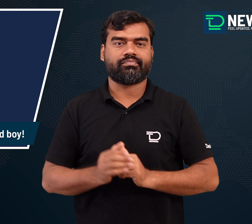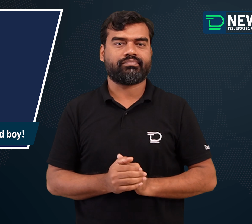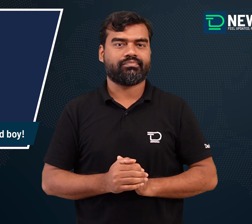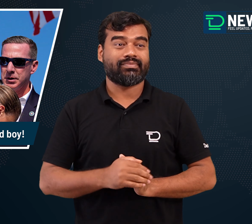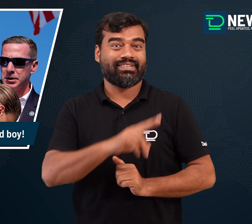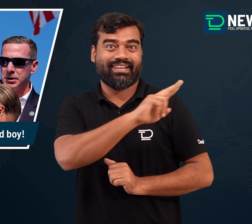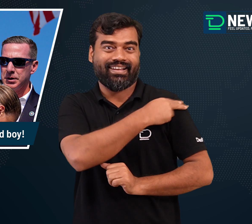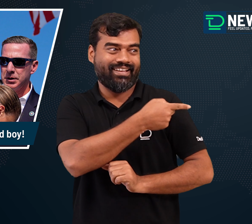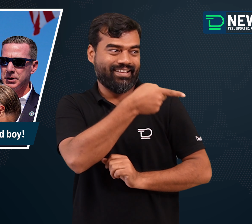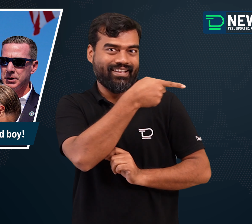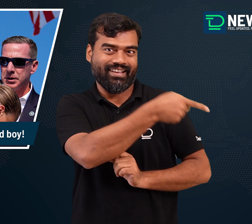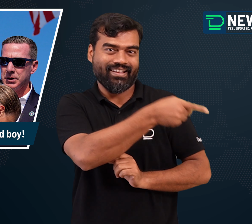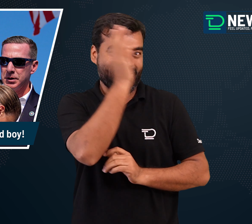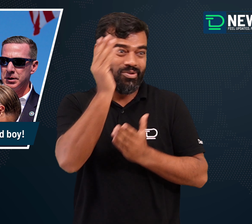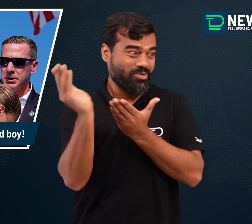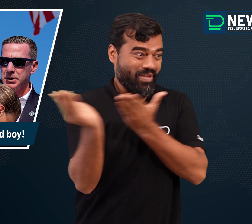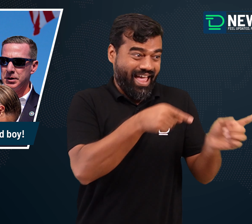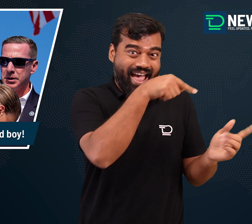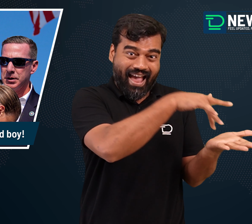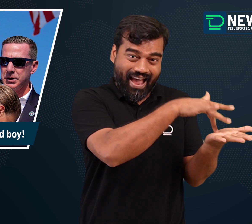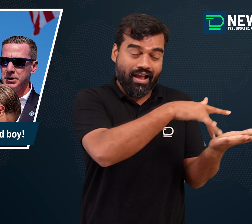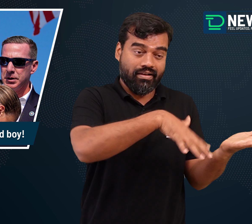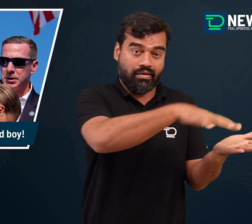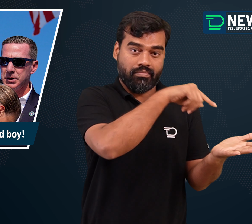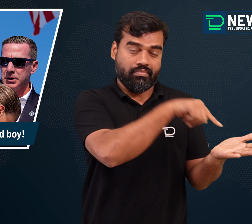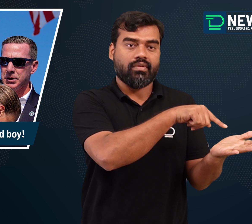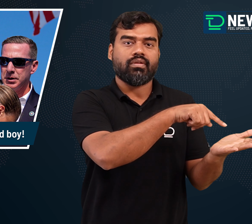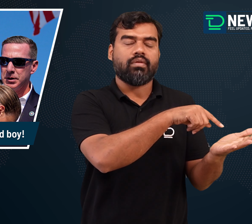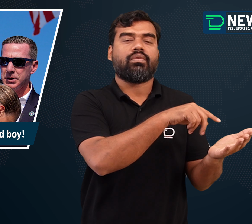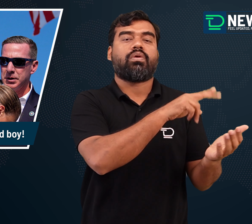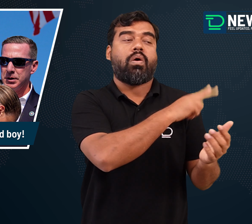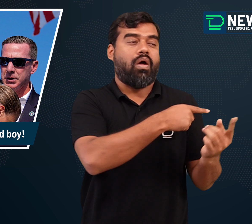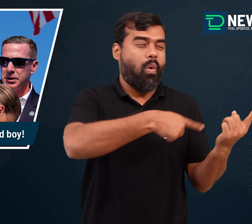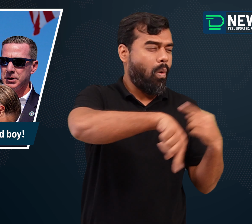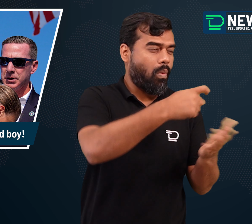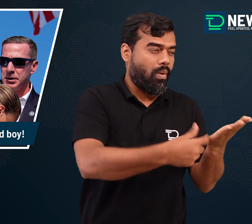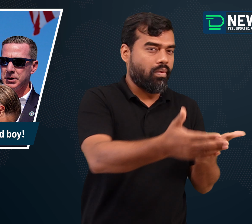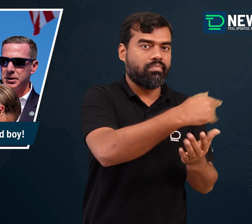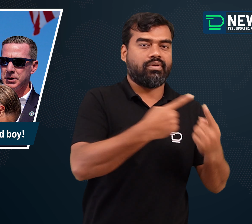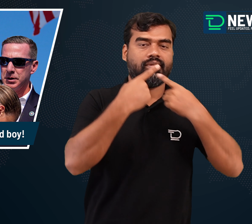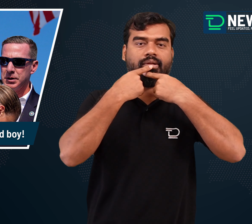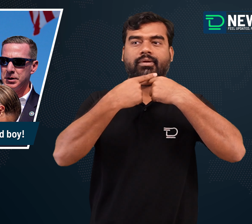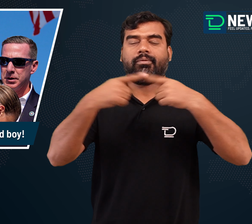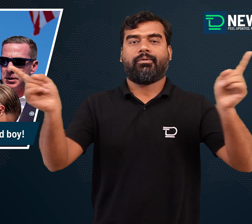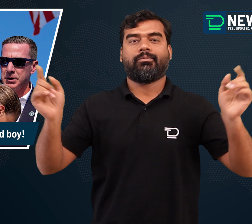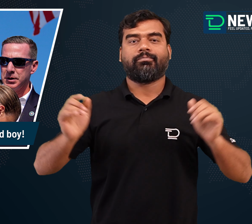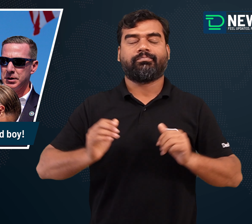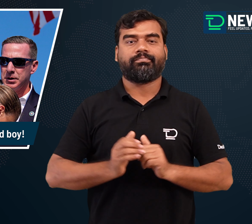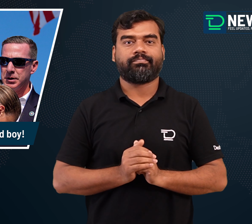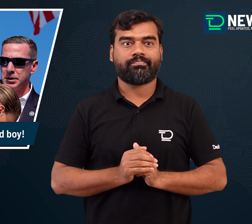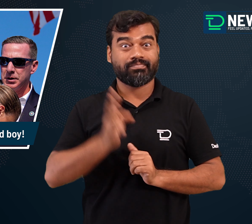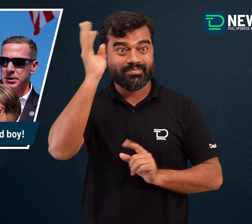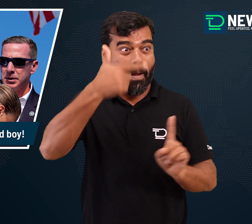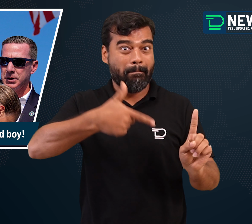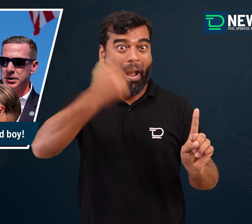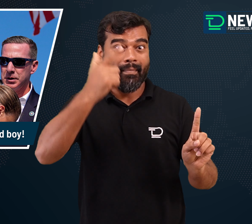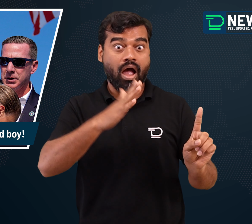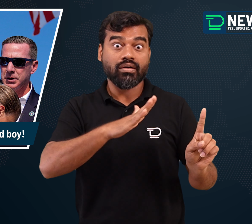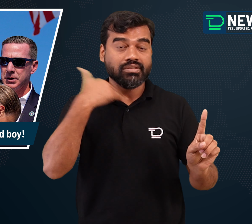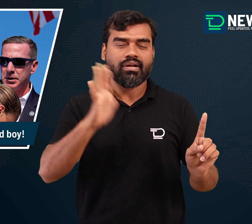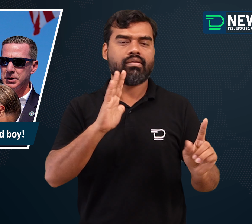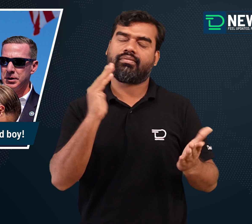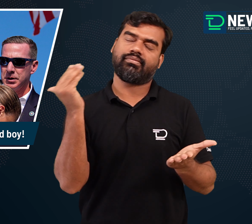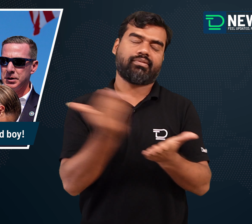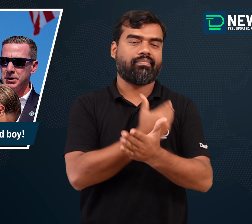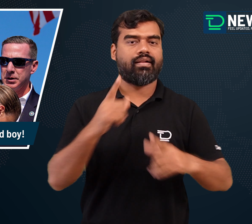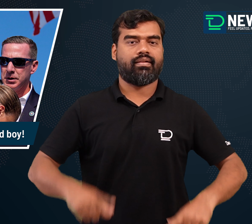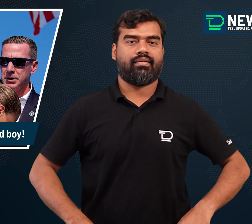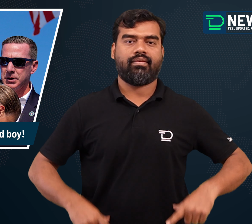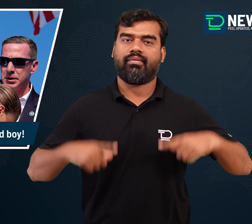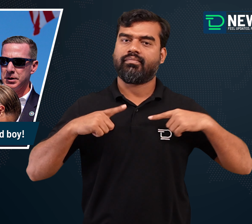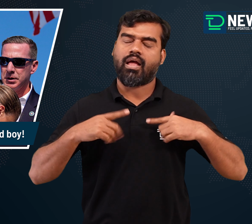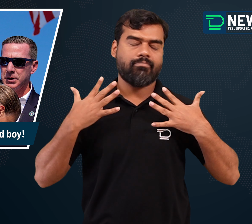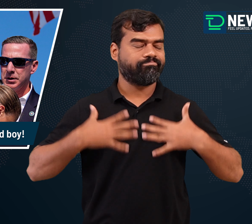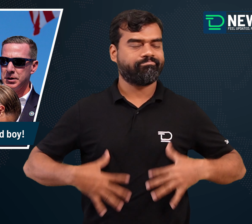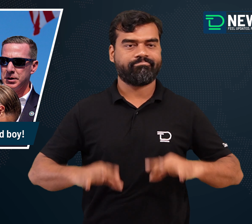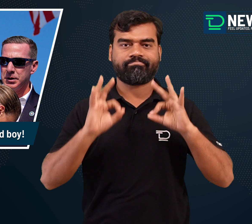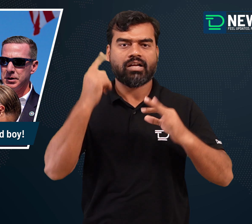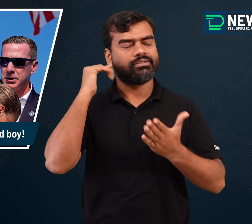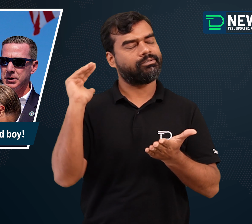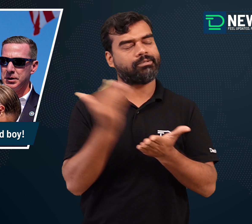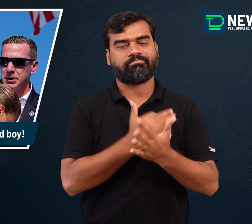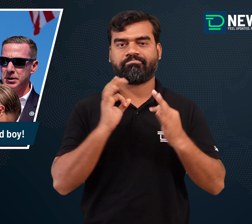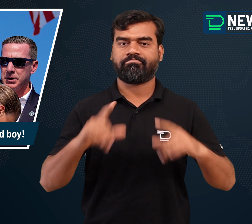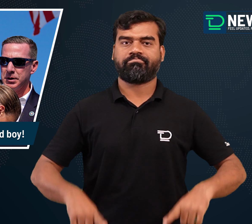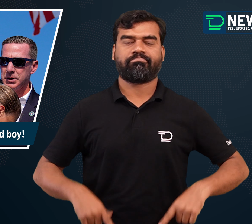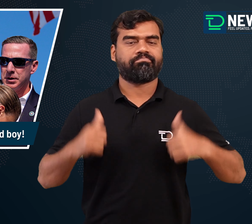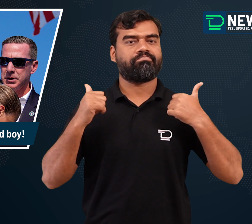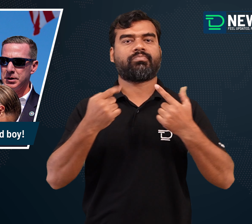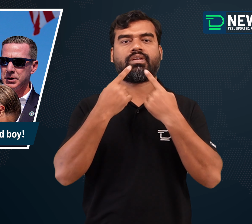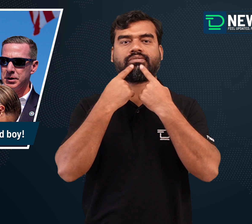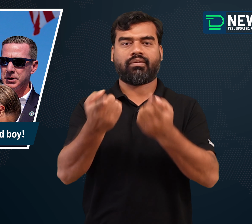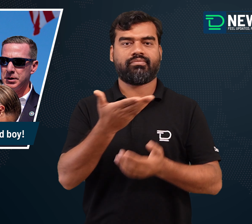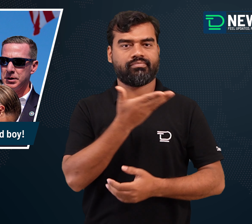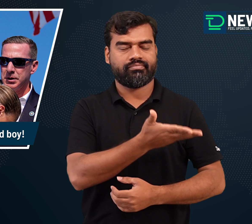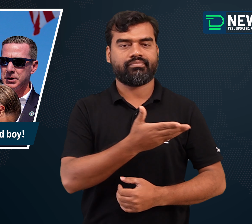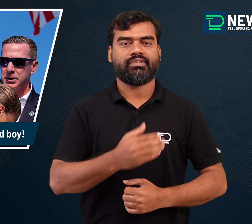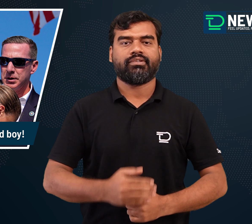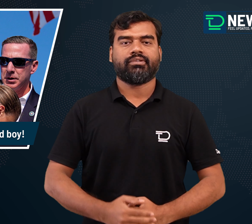Trump is reported to be fine after being shot.